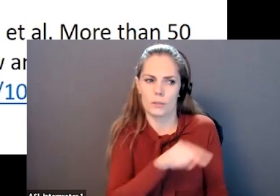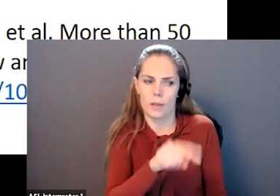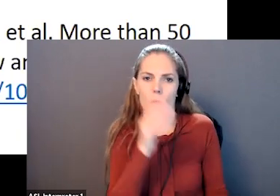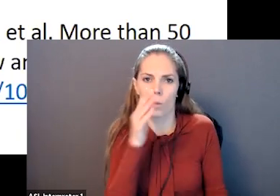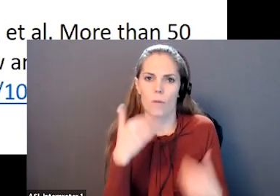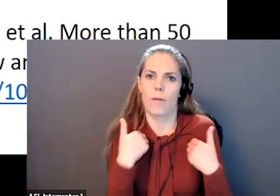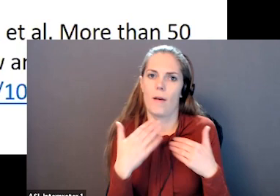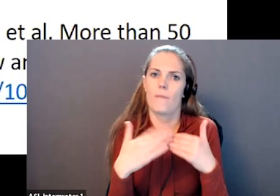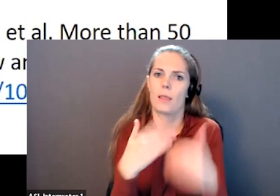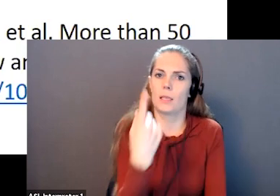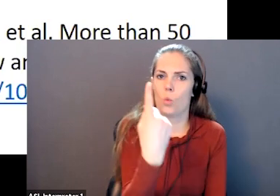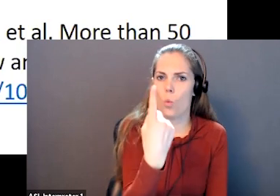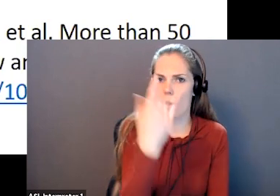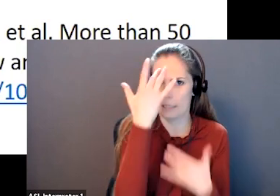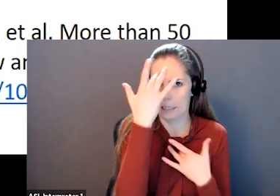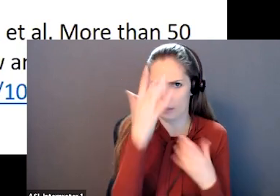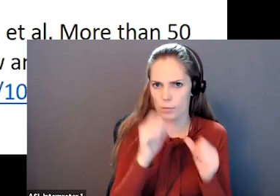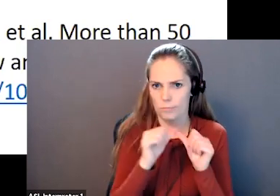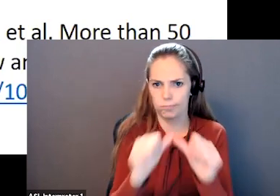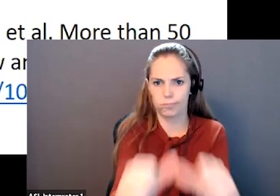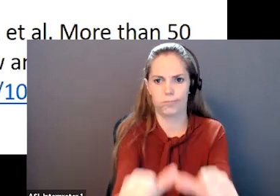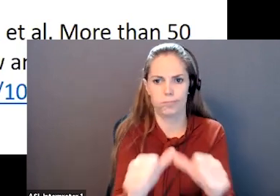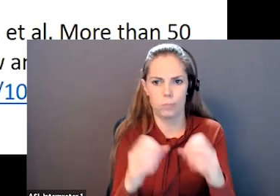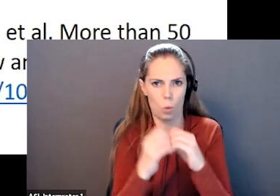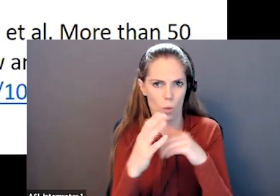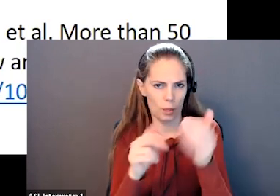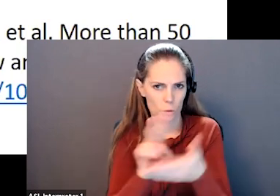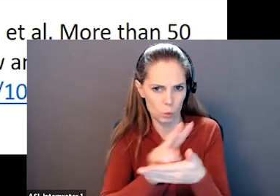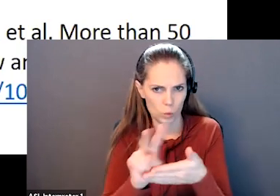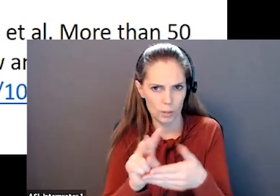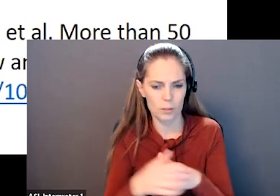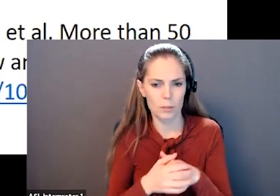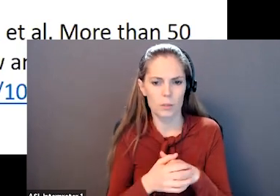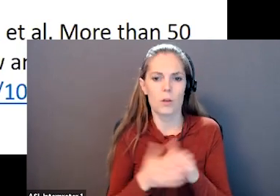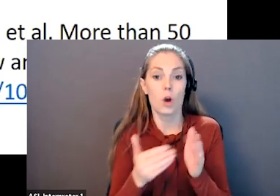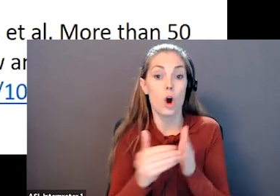were fatigue, headache, attention disorder, hair loss and dyspnea or shortness of breath.